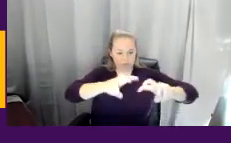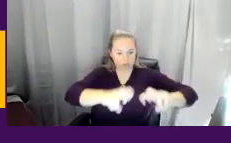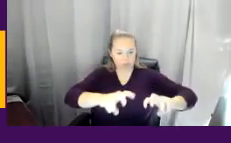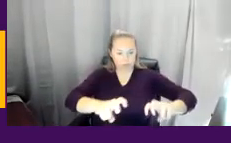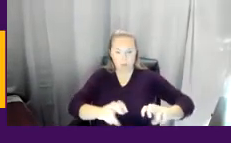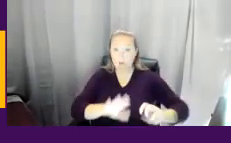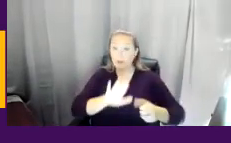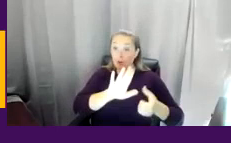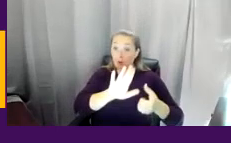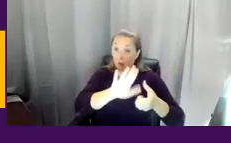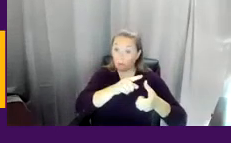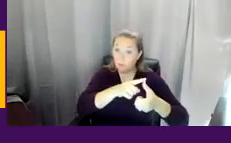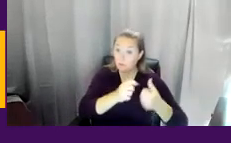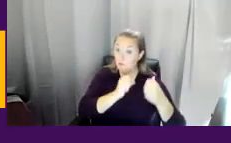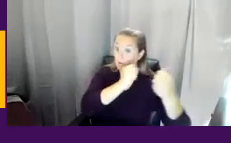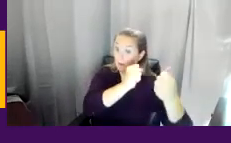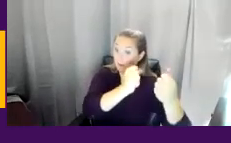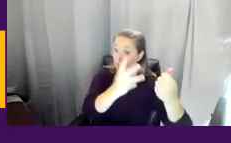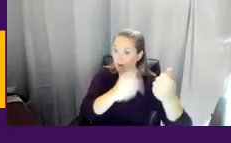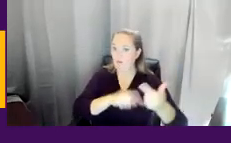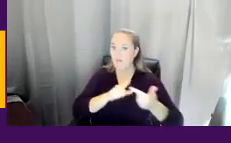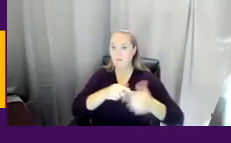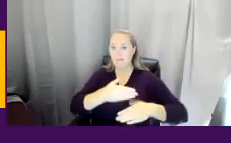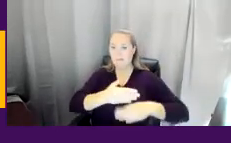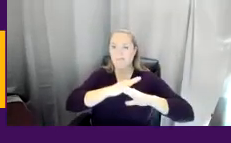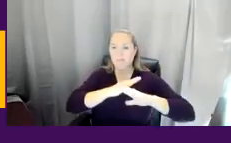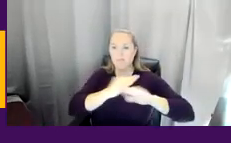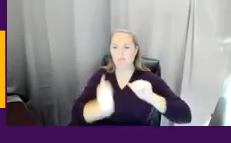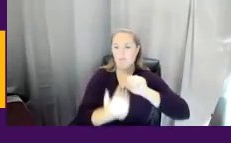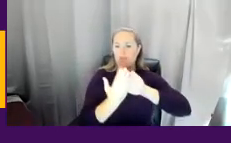DISCOVERED